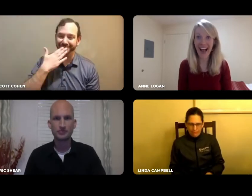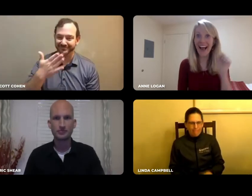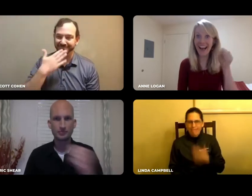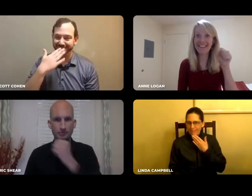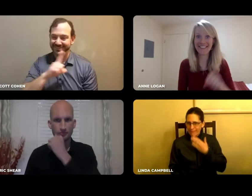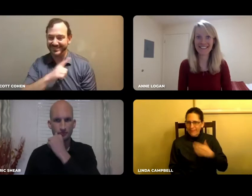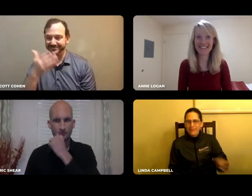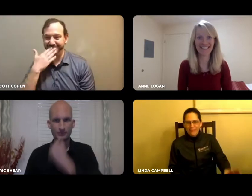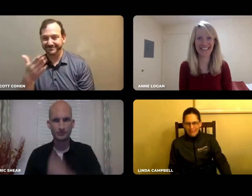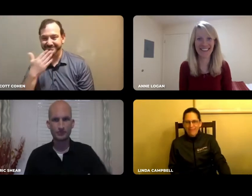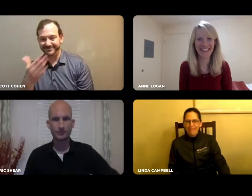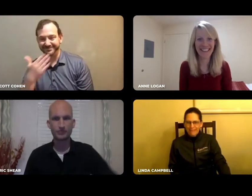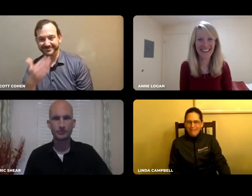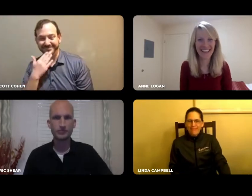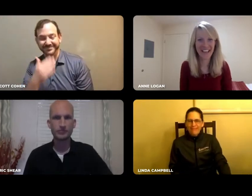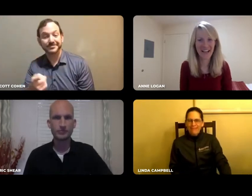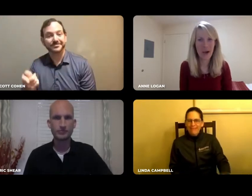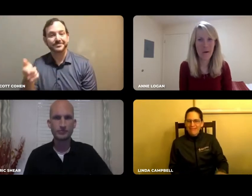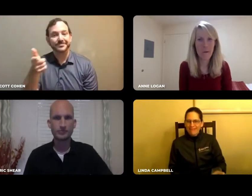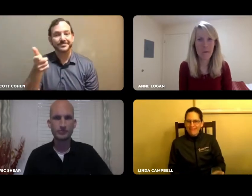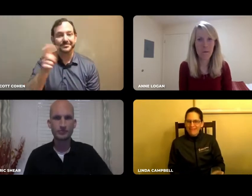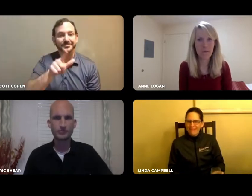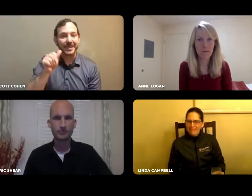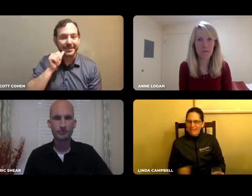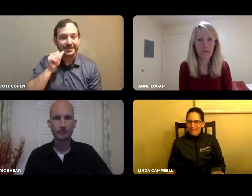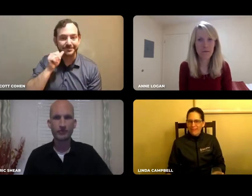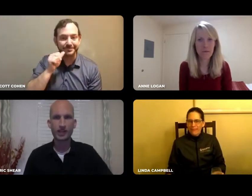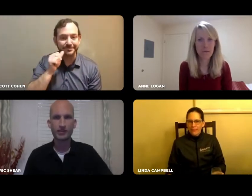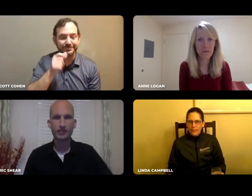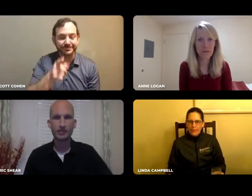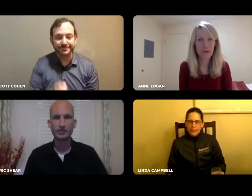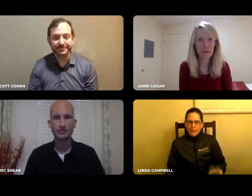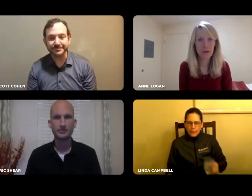So true. Thank you